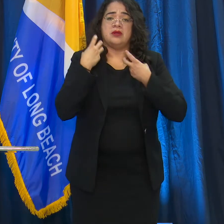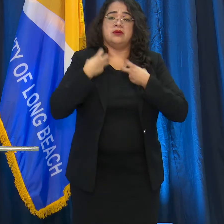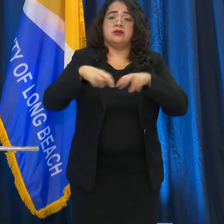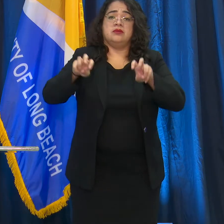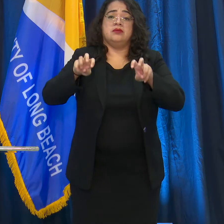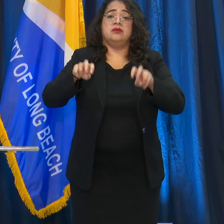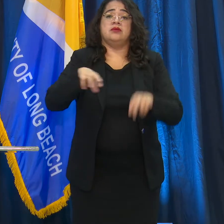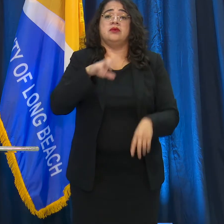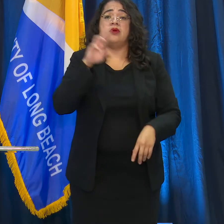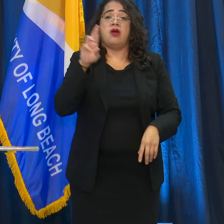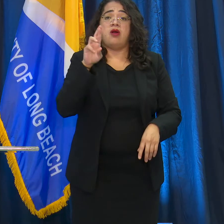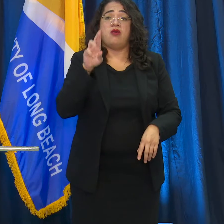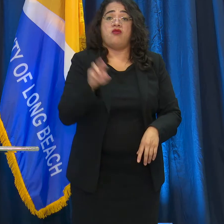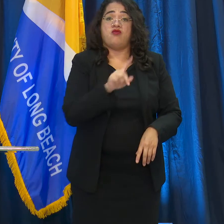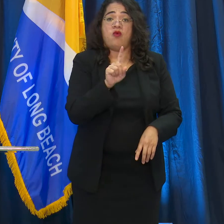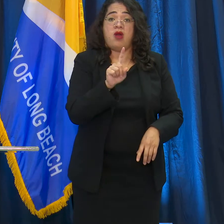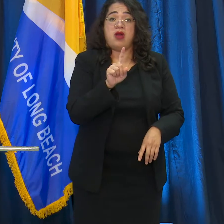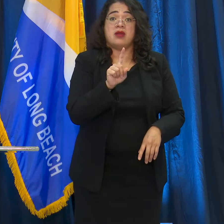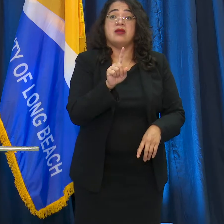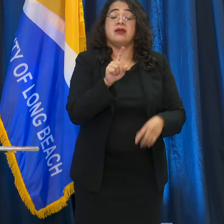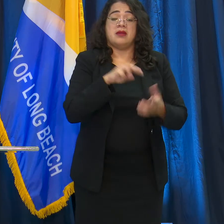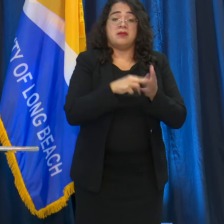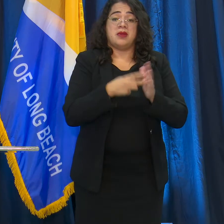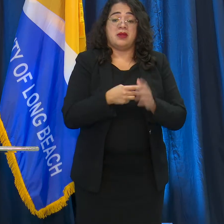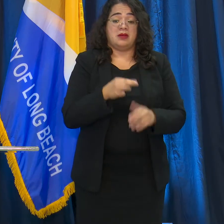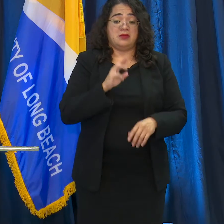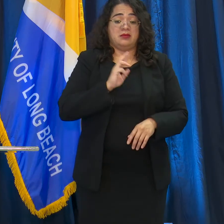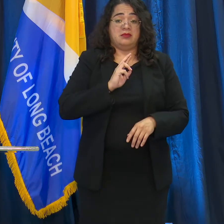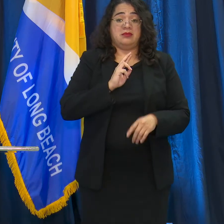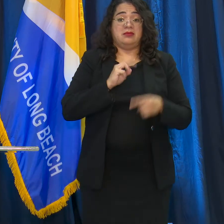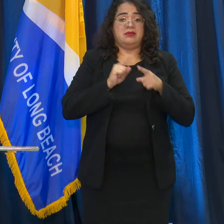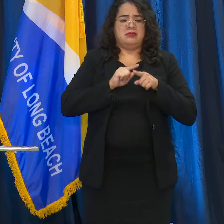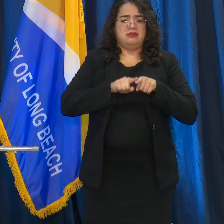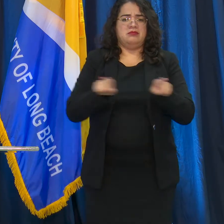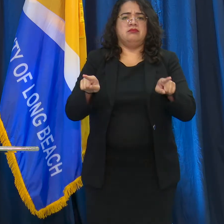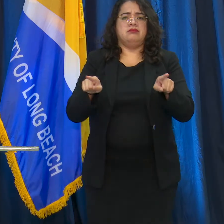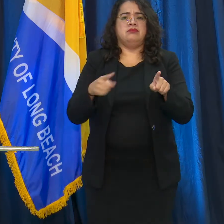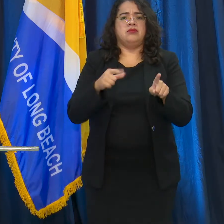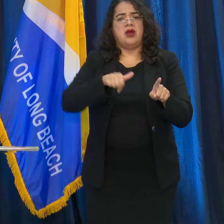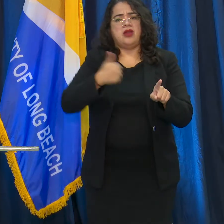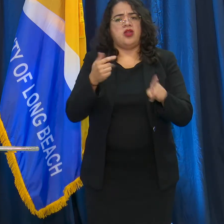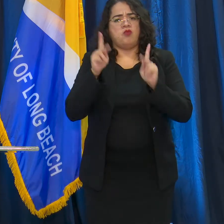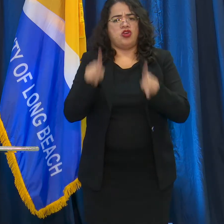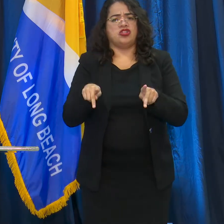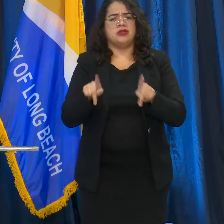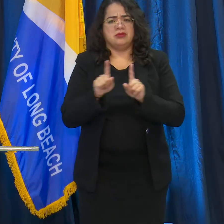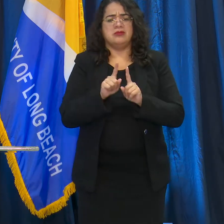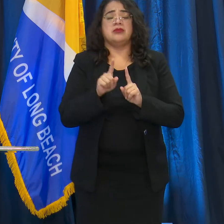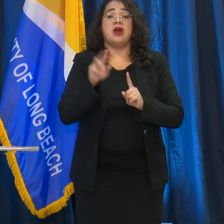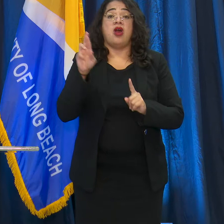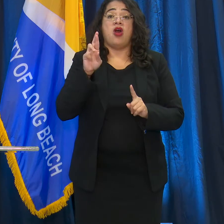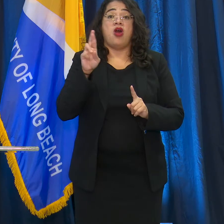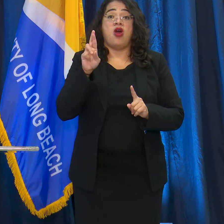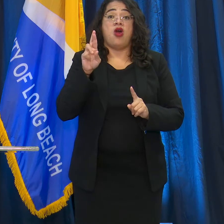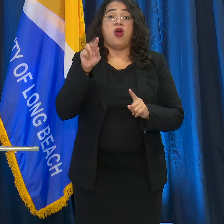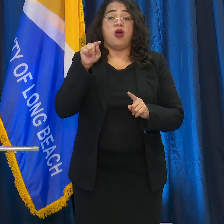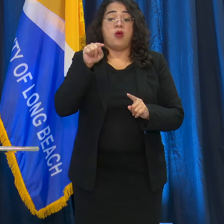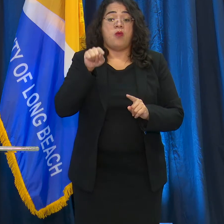one (R1) is one person infects one more person and that sort of like maintains the same level. Right now we are an R-naught of R1.12, which